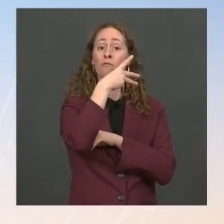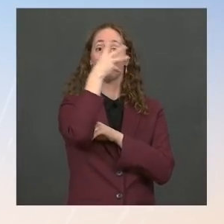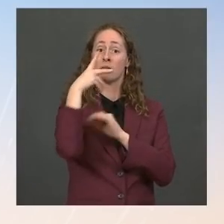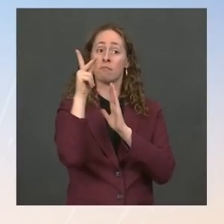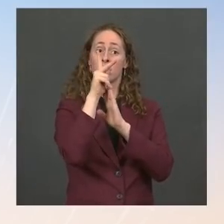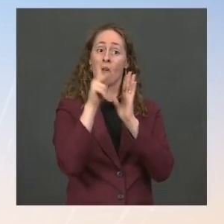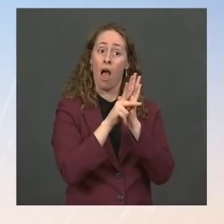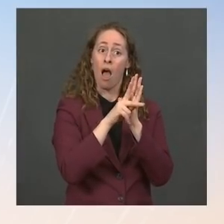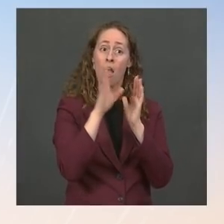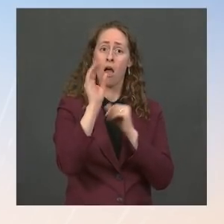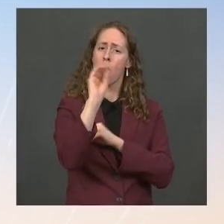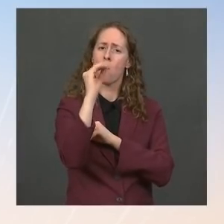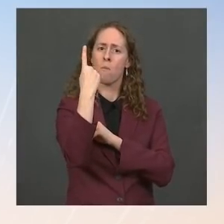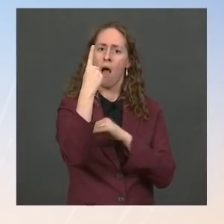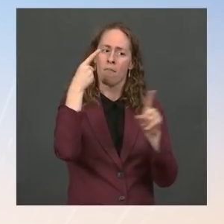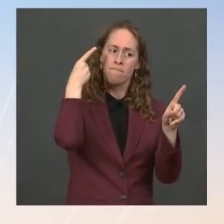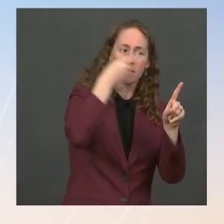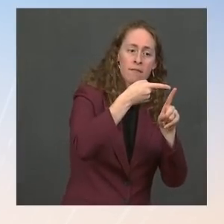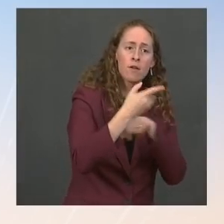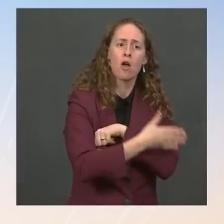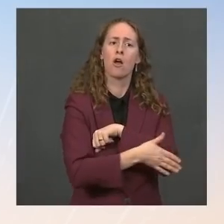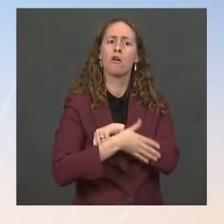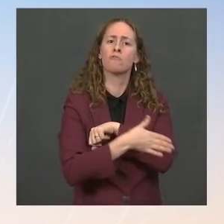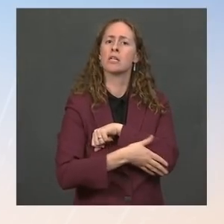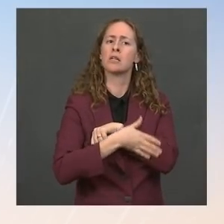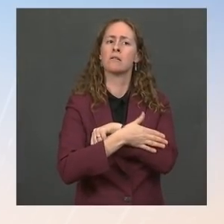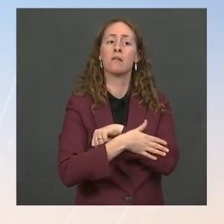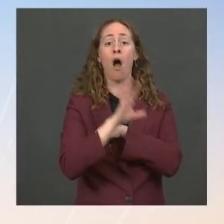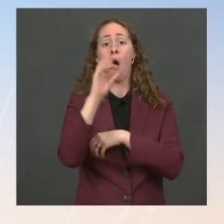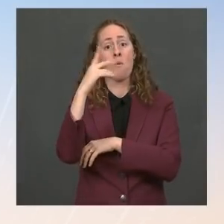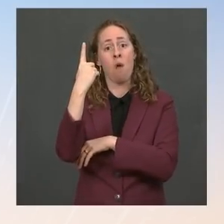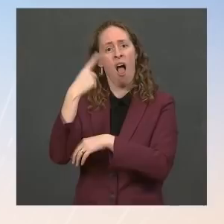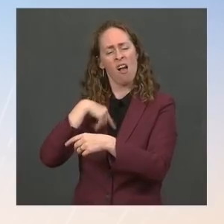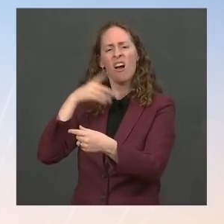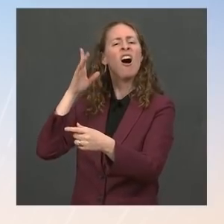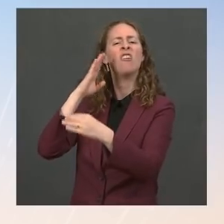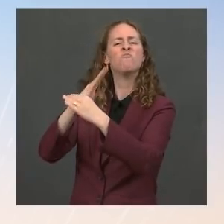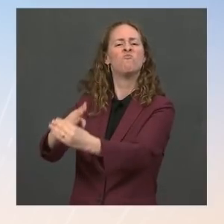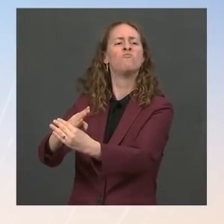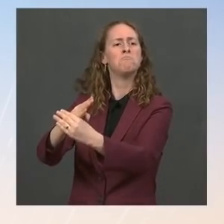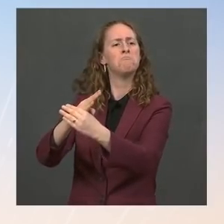or discriminating against one country over another. We want to end that and put -- and hopefully put an end